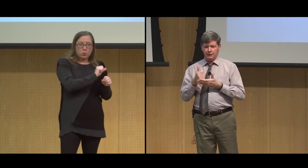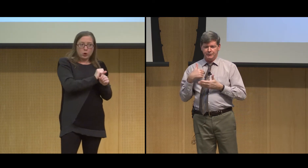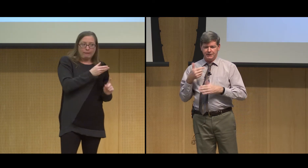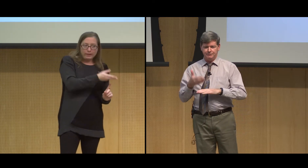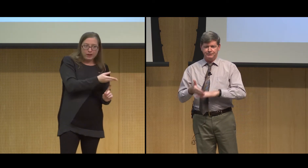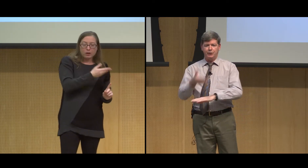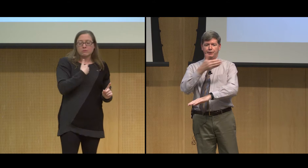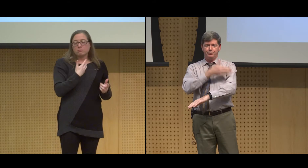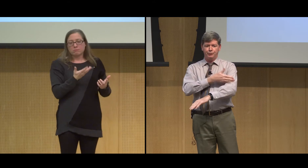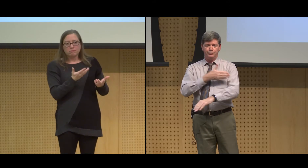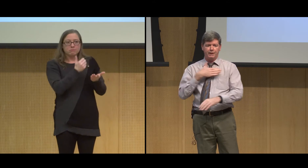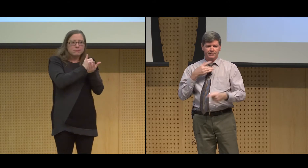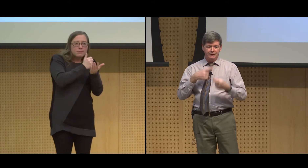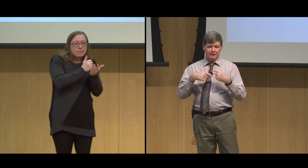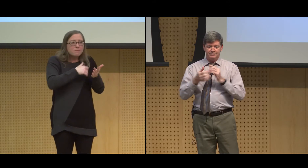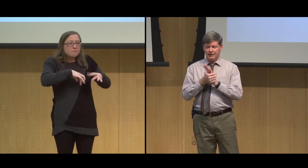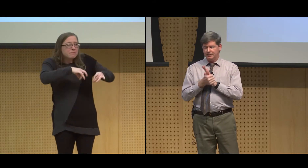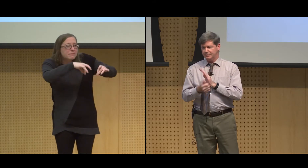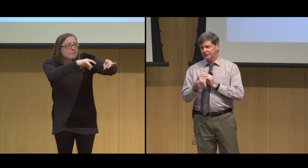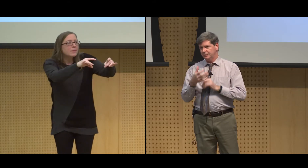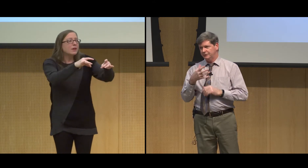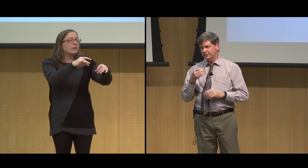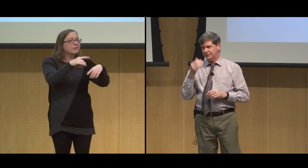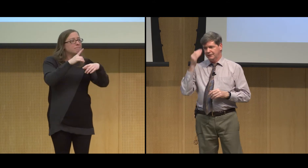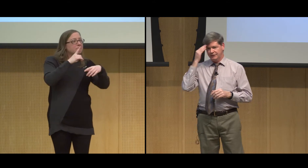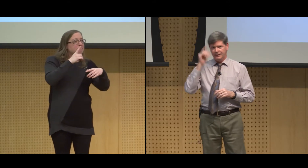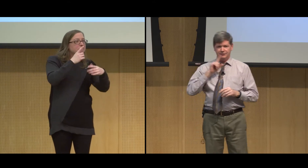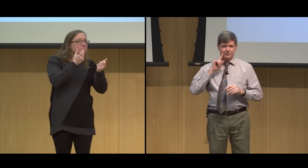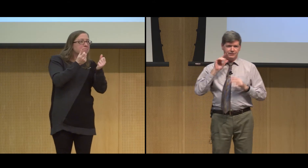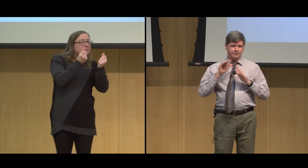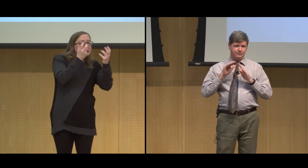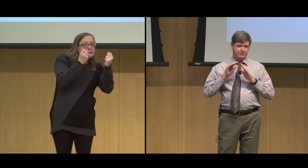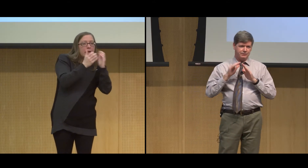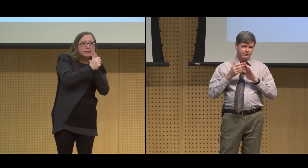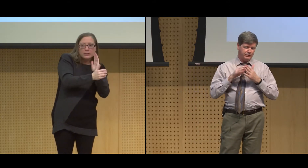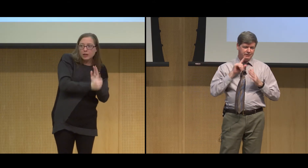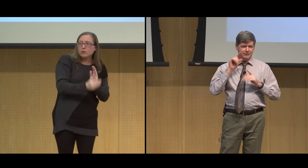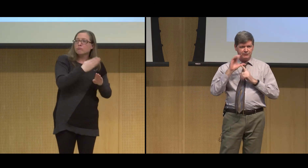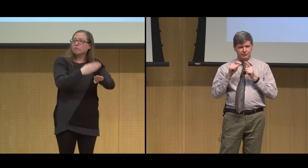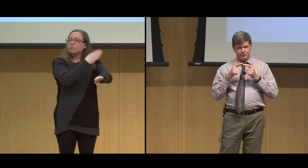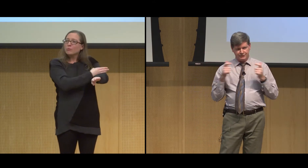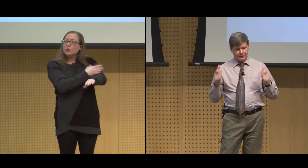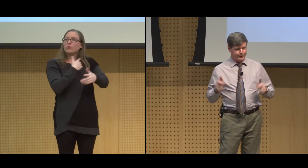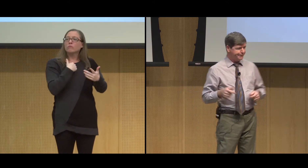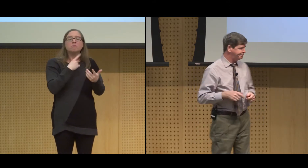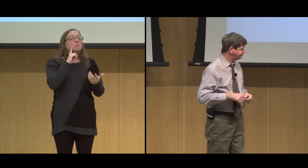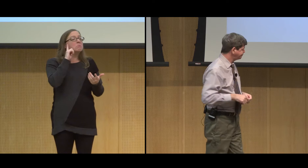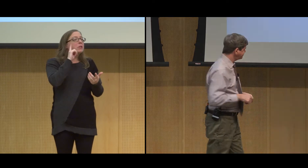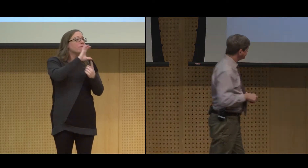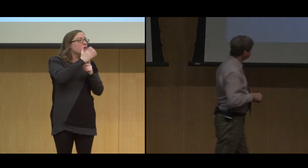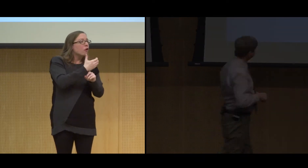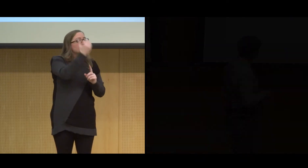really helped me, you know, improve my signing skills and knowledge of Deaf Community, Deaf Culture, et cetera.